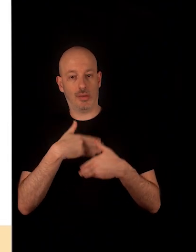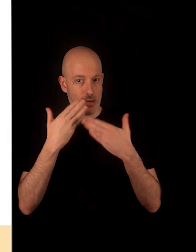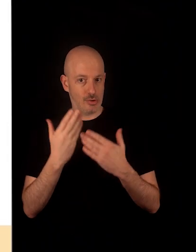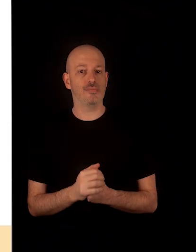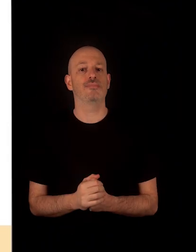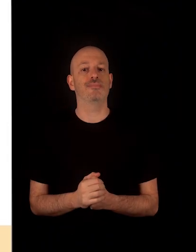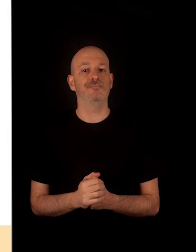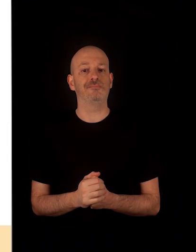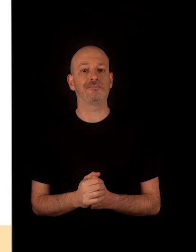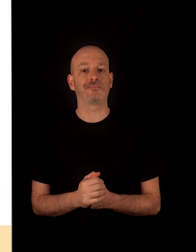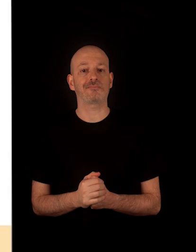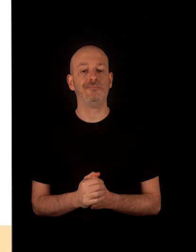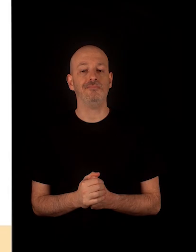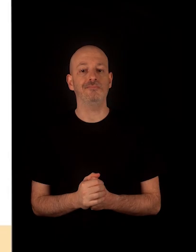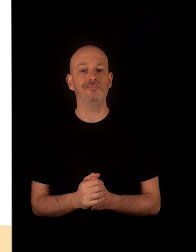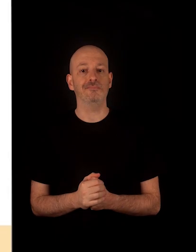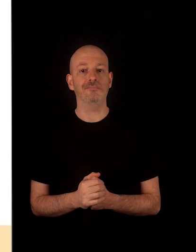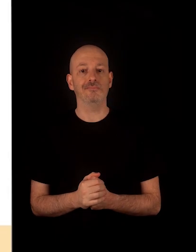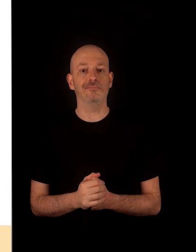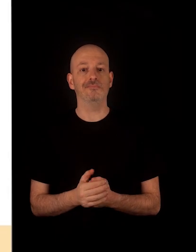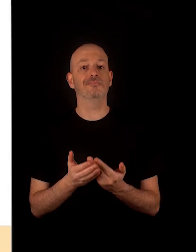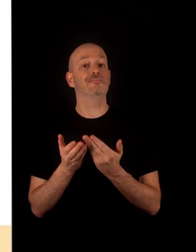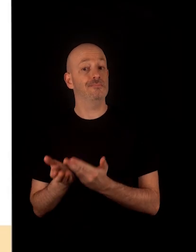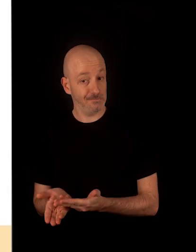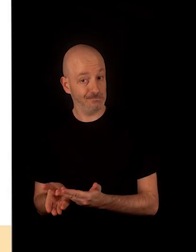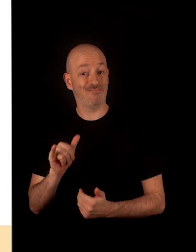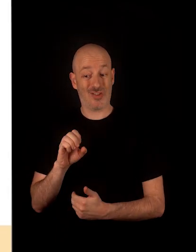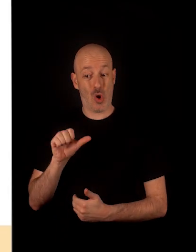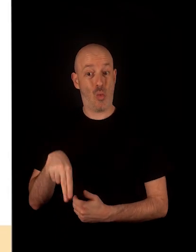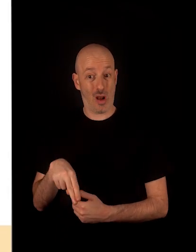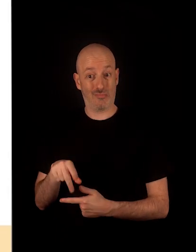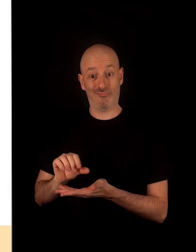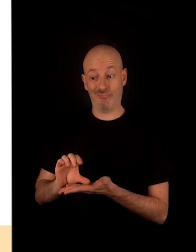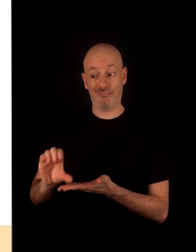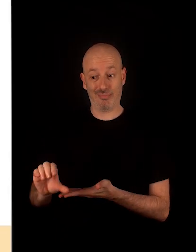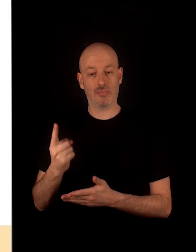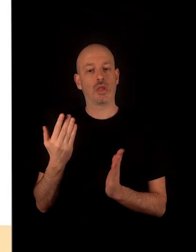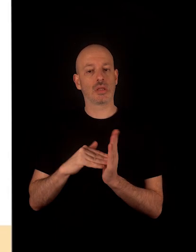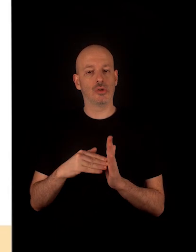to do a residency and invite two artists for a 30 day residency.